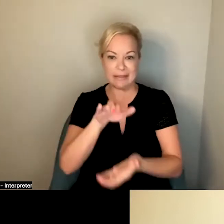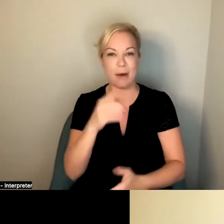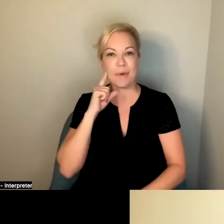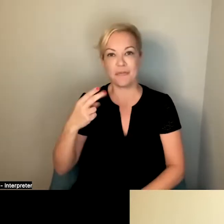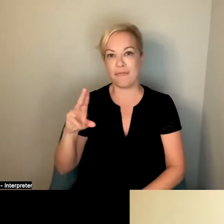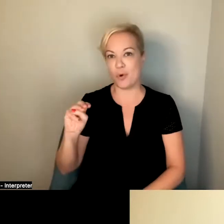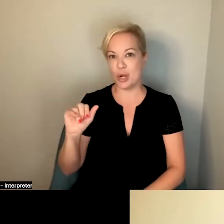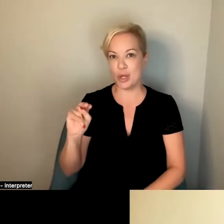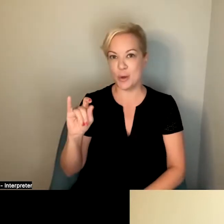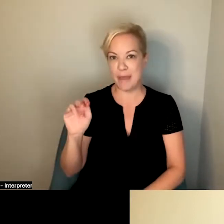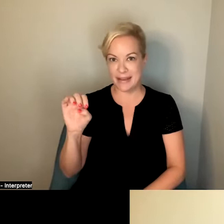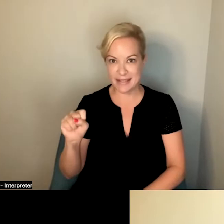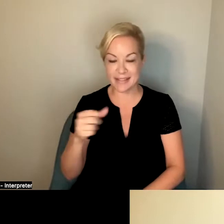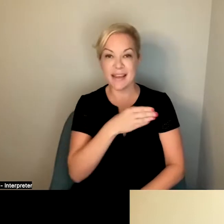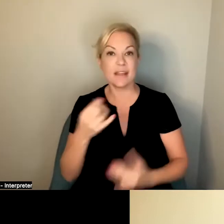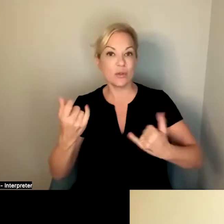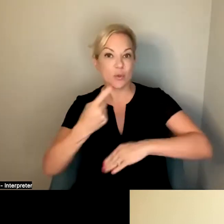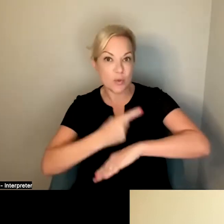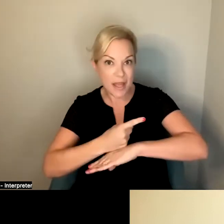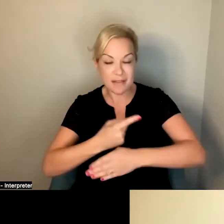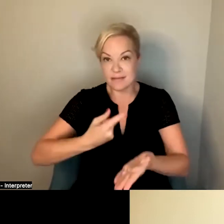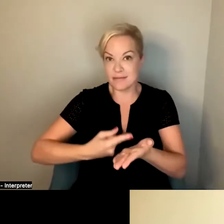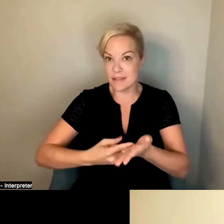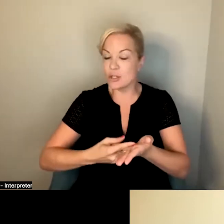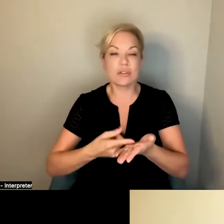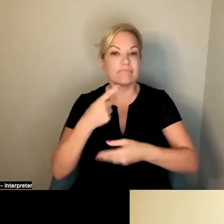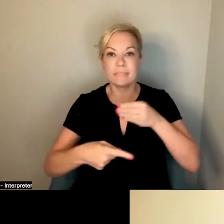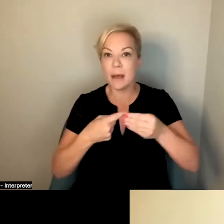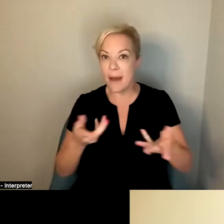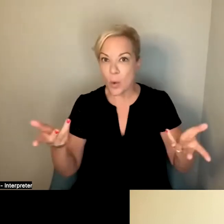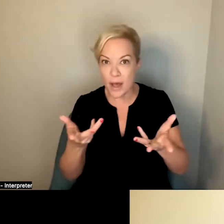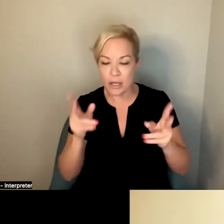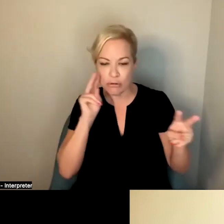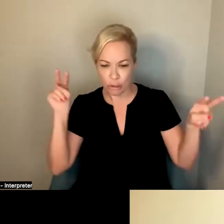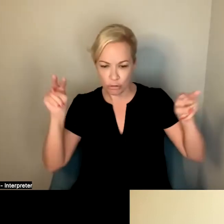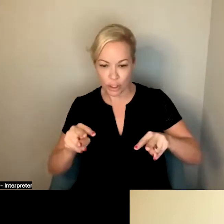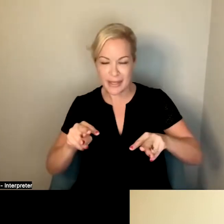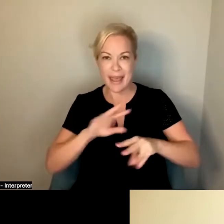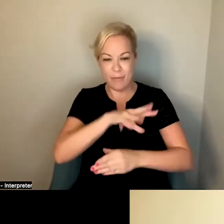narrative we will look at a topic that involves the internal operation of museums: the history